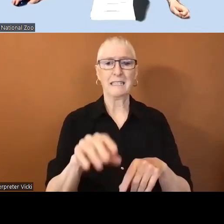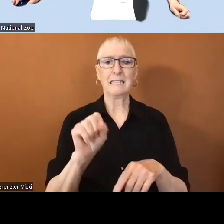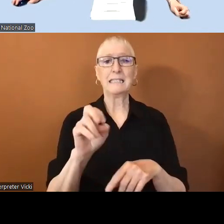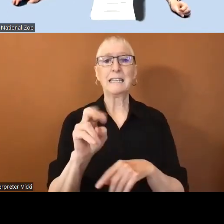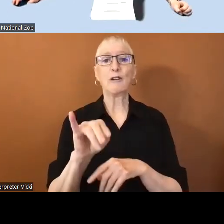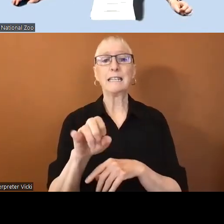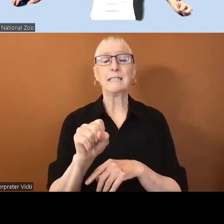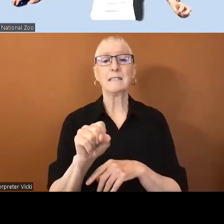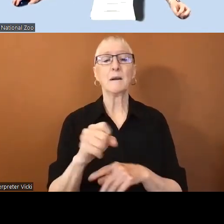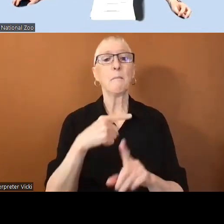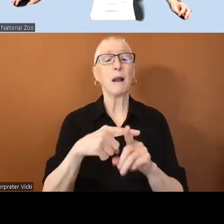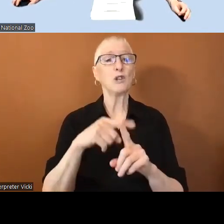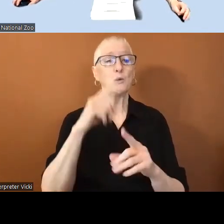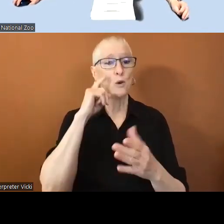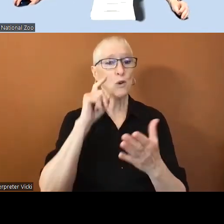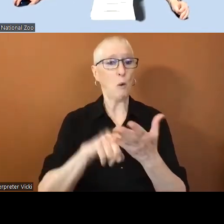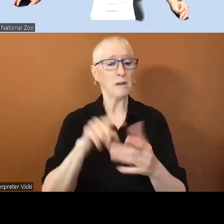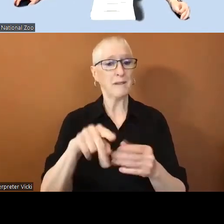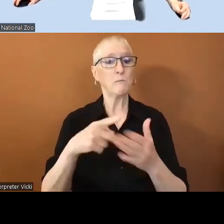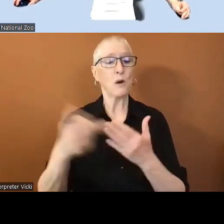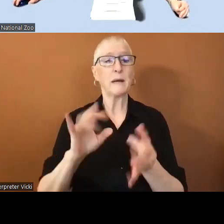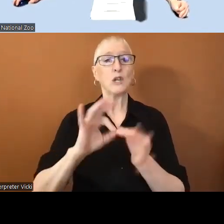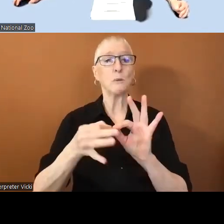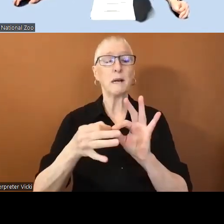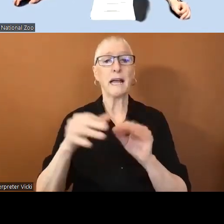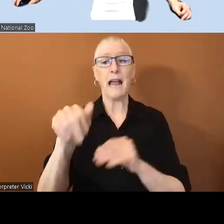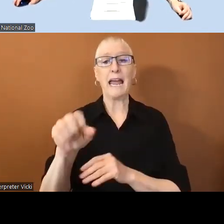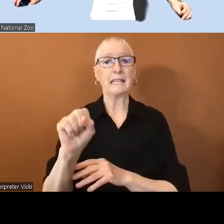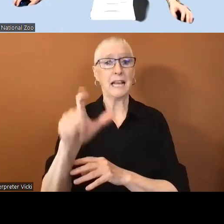You will also notice this program is being interpreted in American Sign Language.